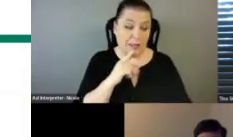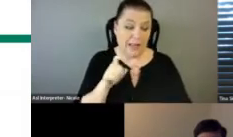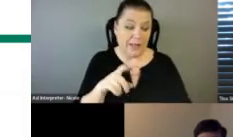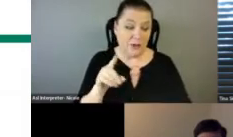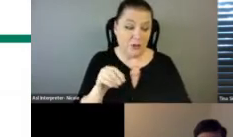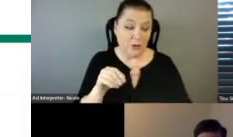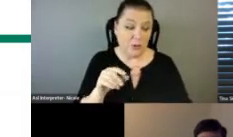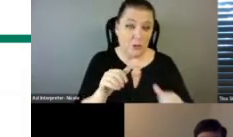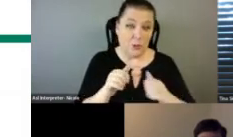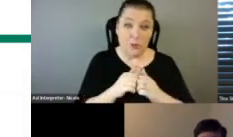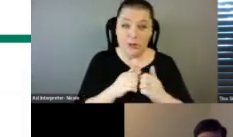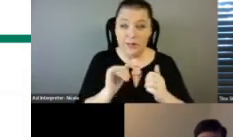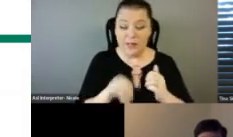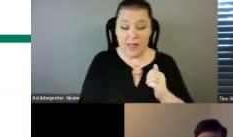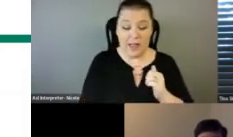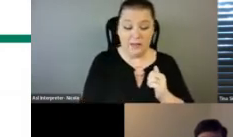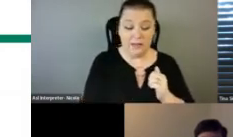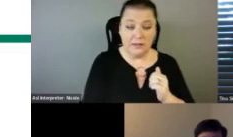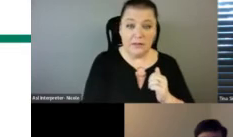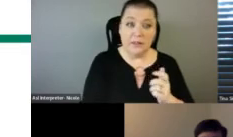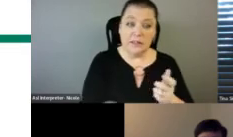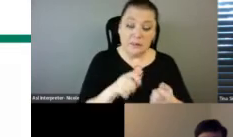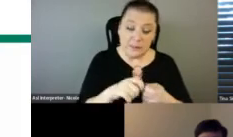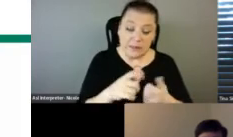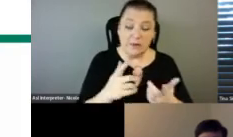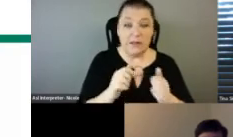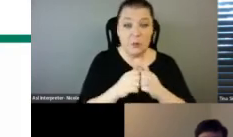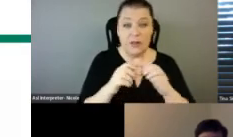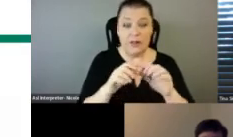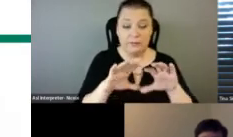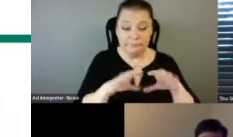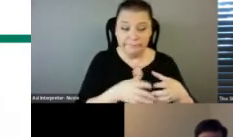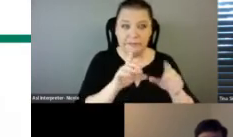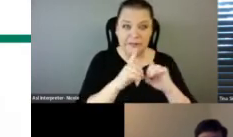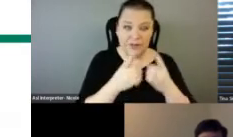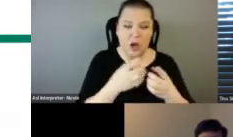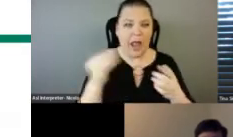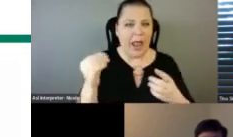turnover turnover, particularly in the division and with the stakeholders that were on the